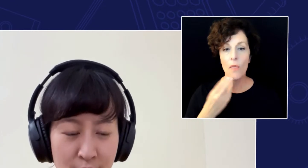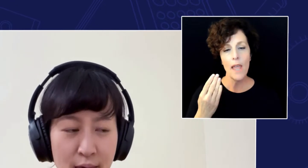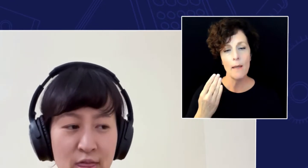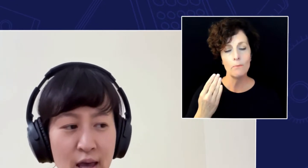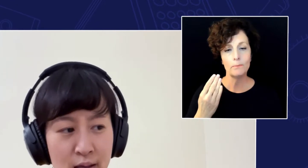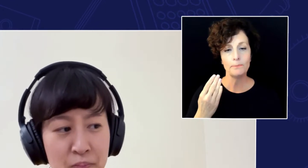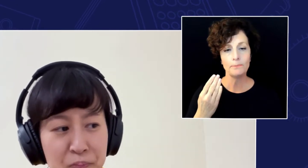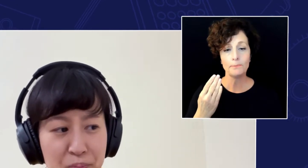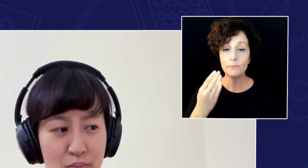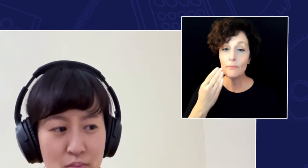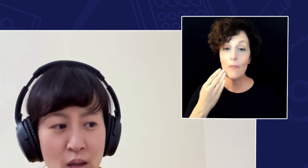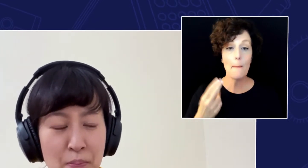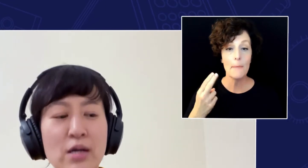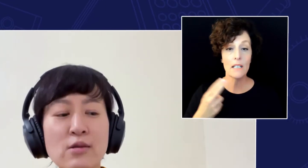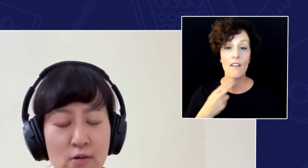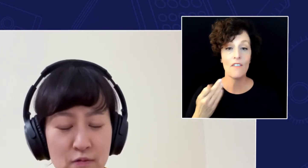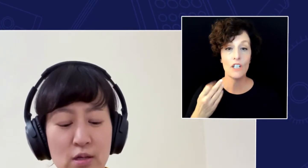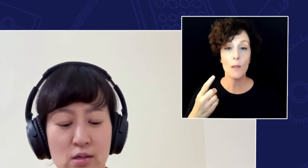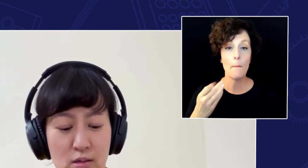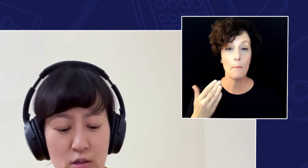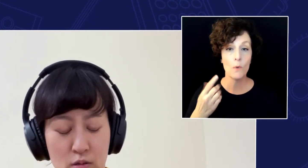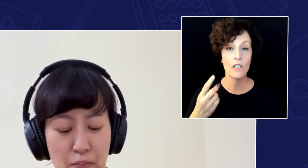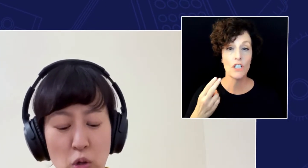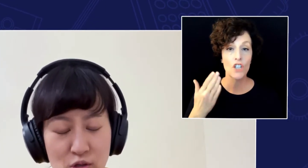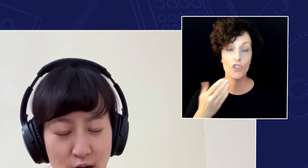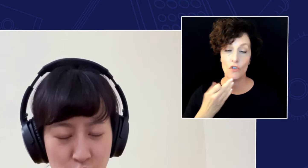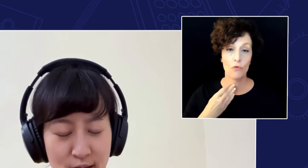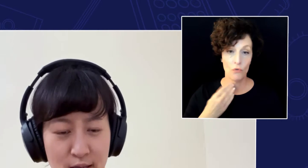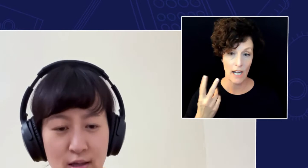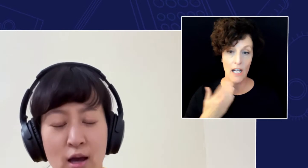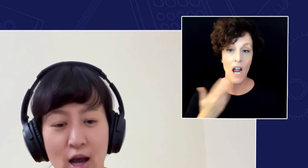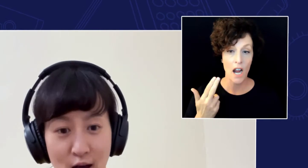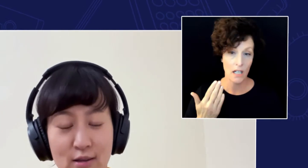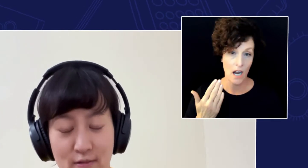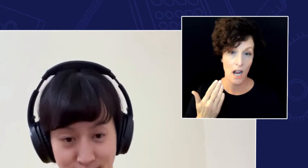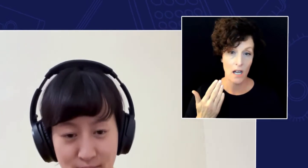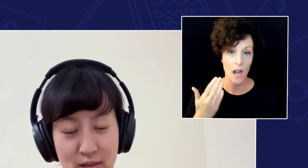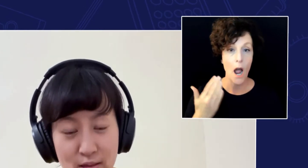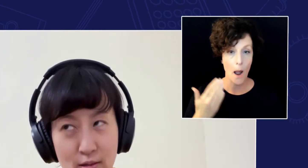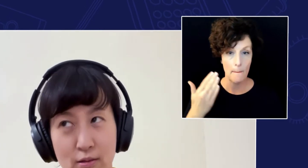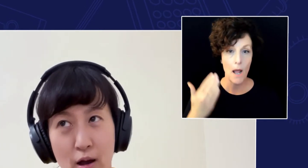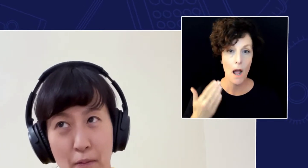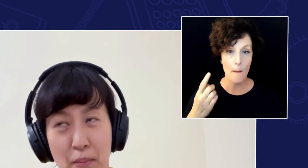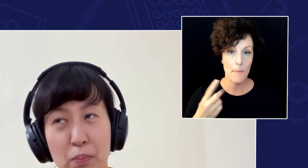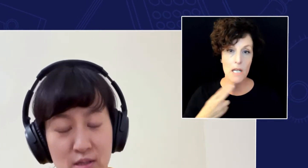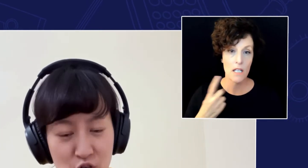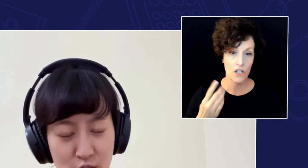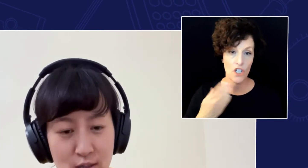And then because of this post-doc training, I got a position